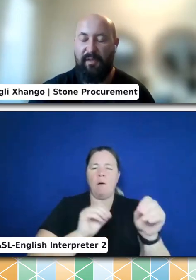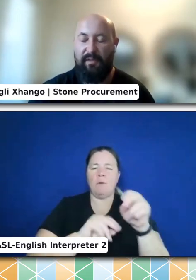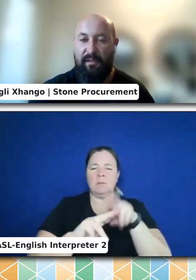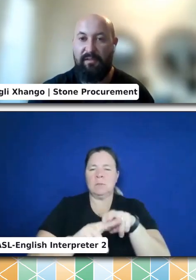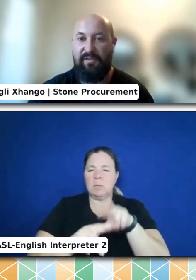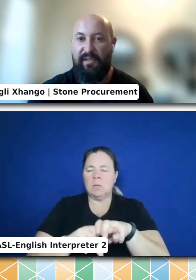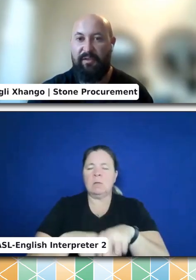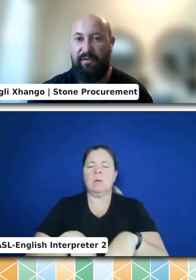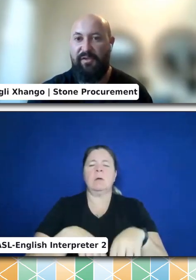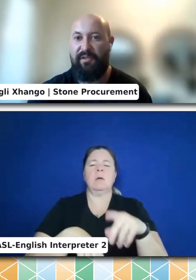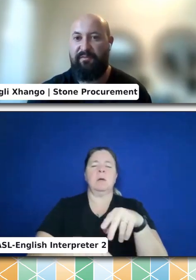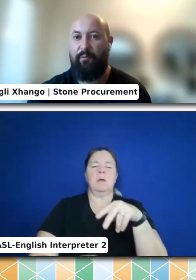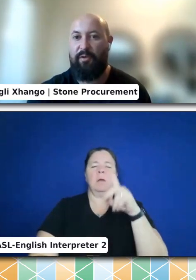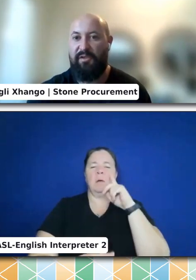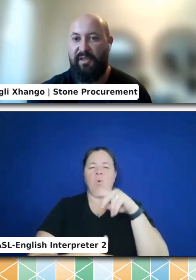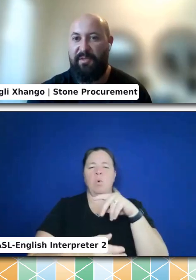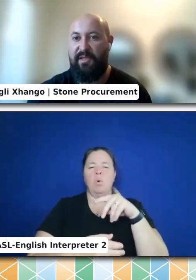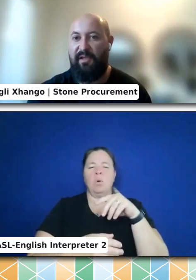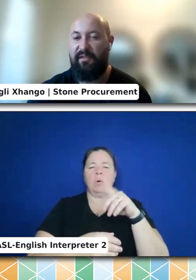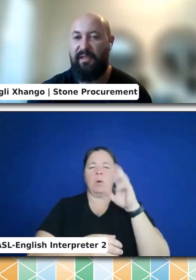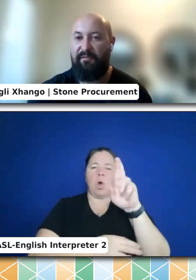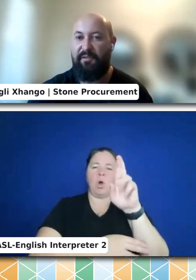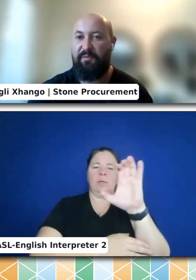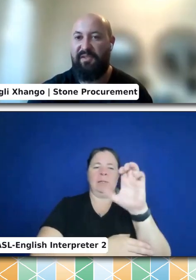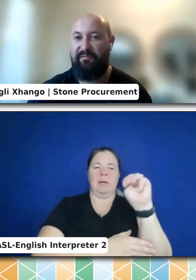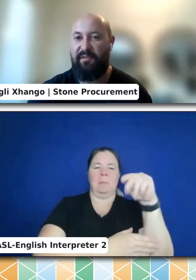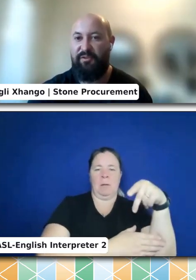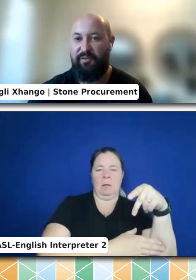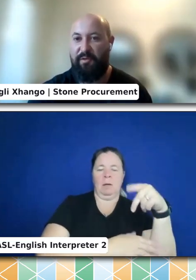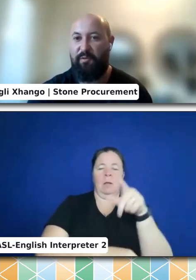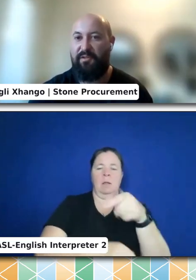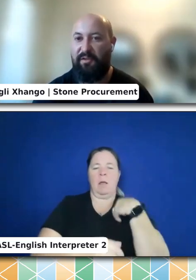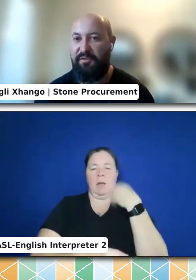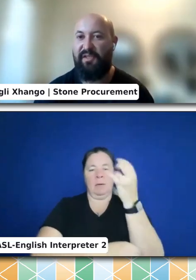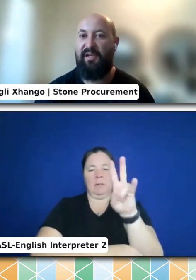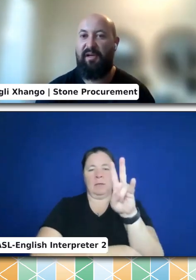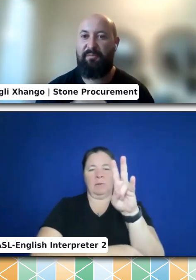Standing arrangement for our CMP, and they have it from $721.